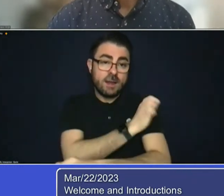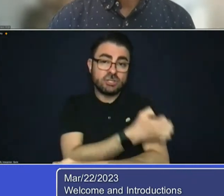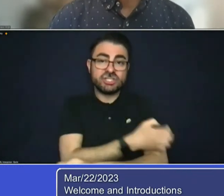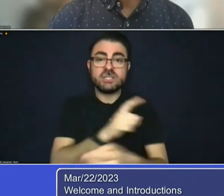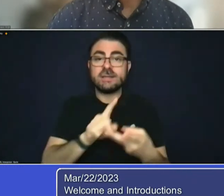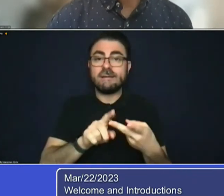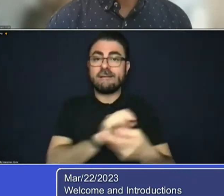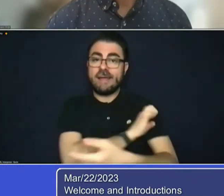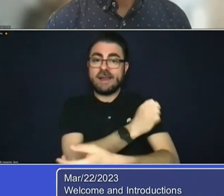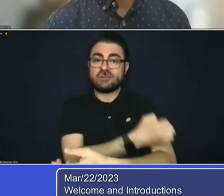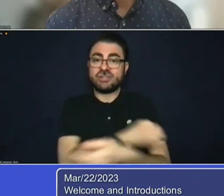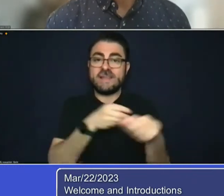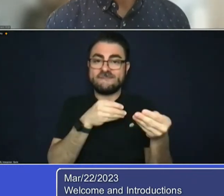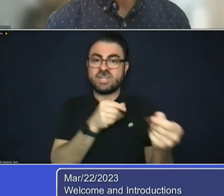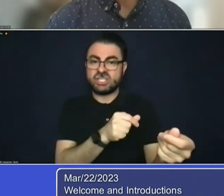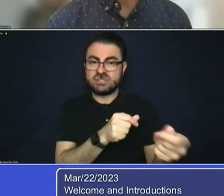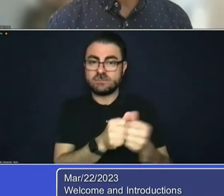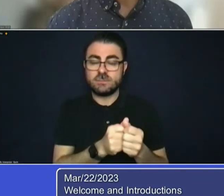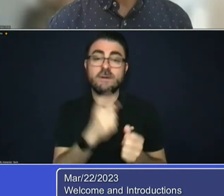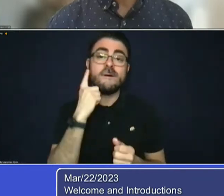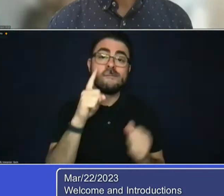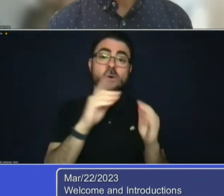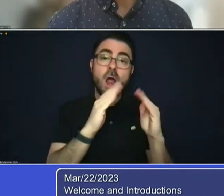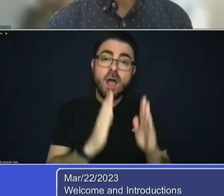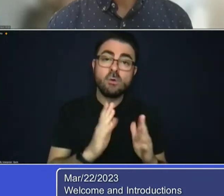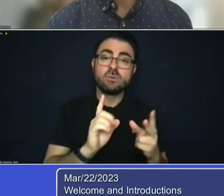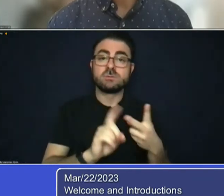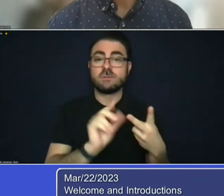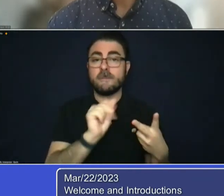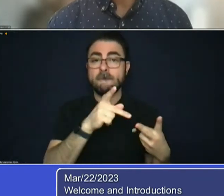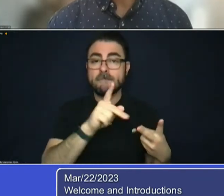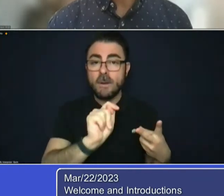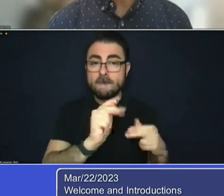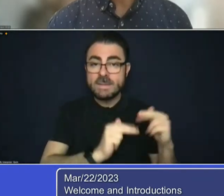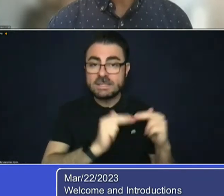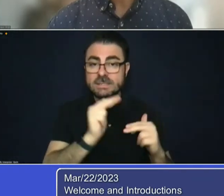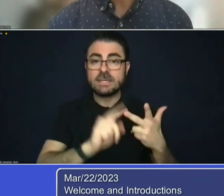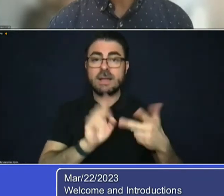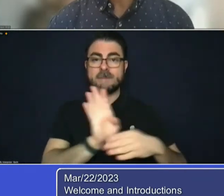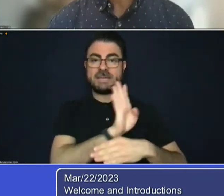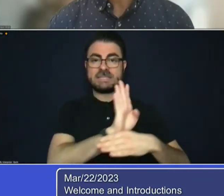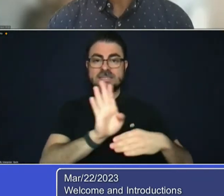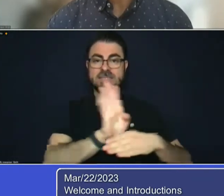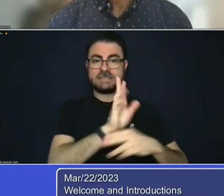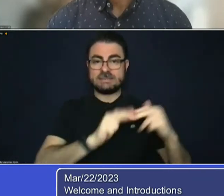RENEWABLE ENERGY, AND ENERGY